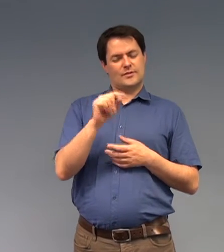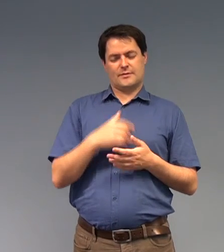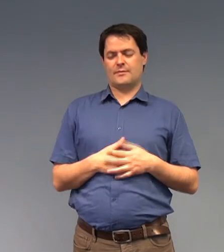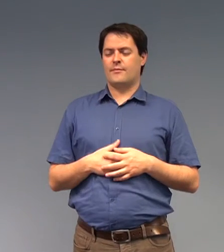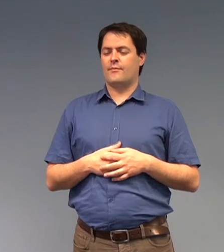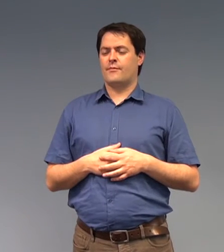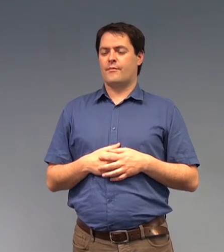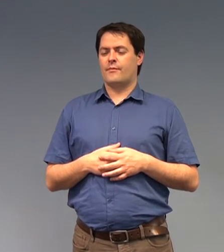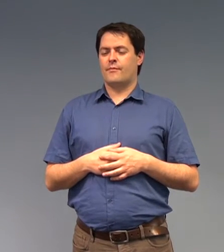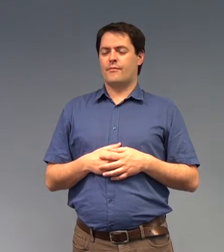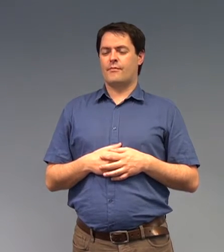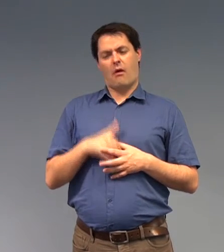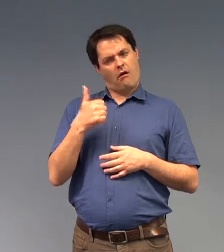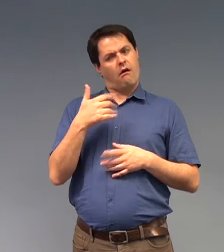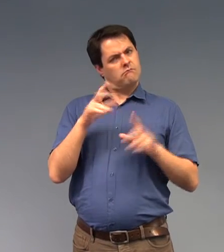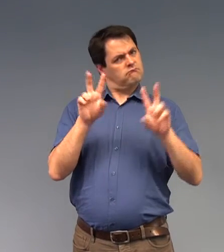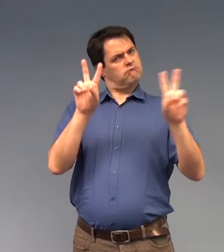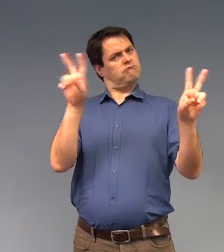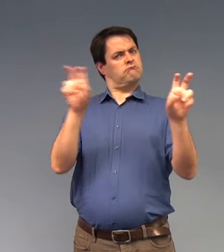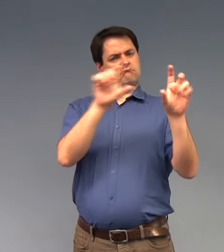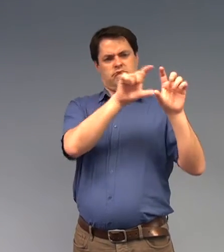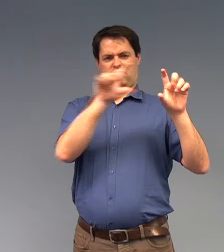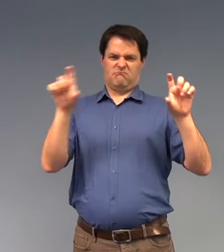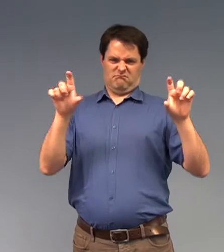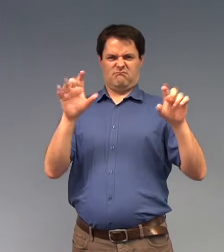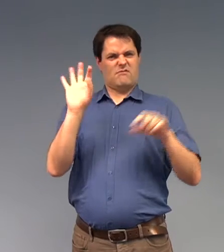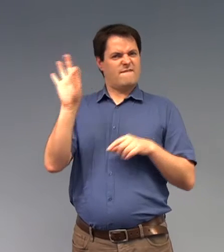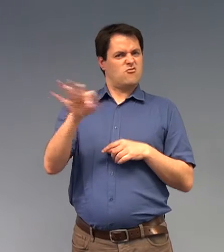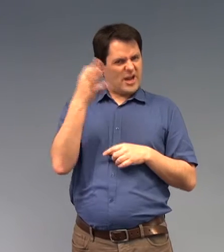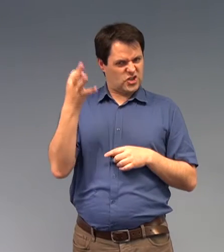I like the next slide with Gutt,